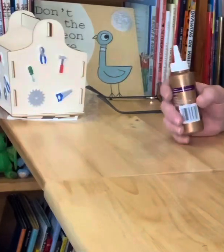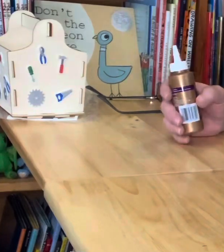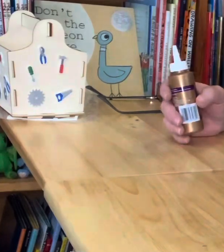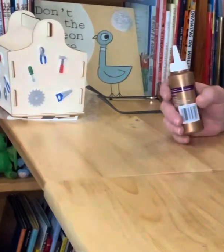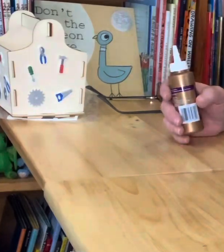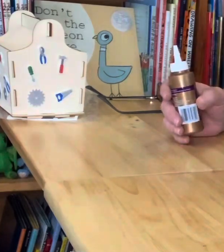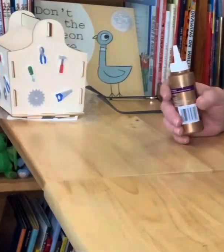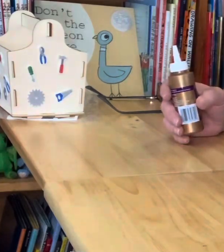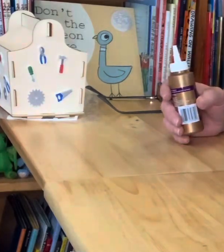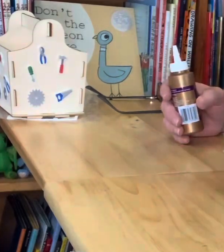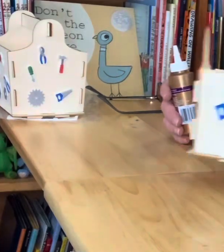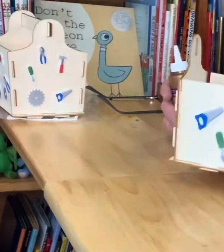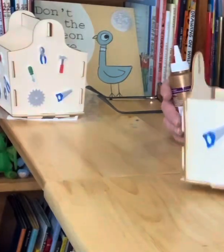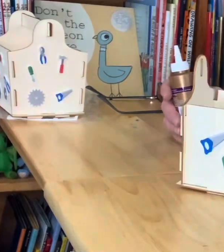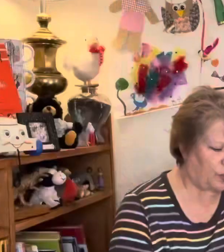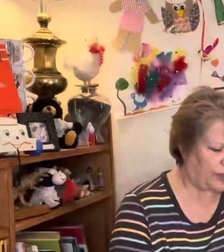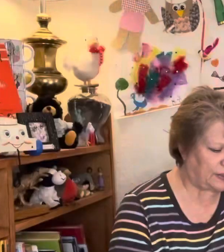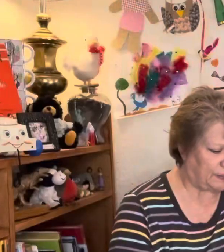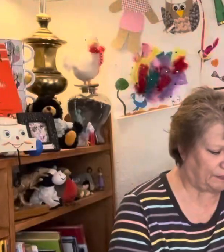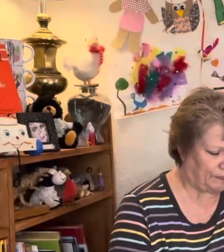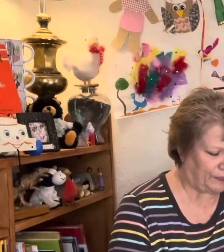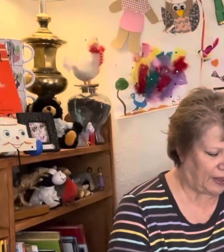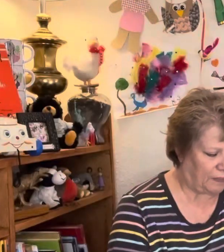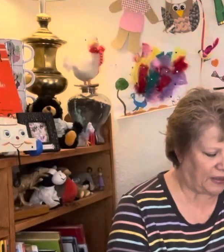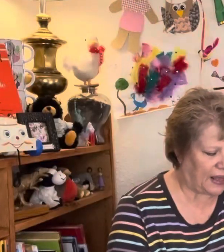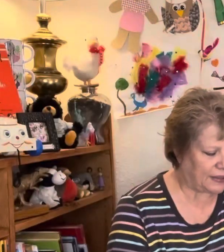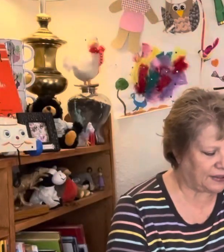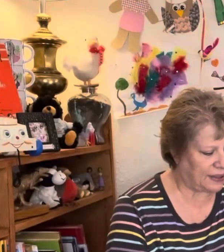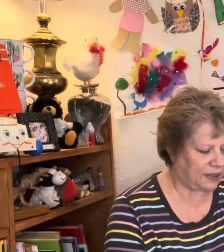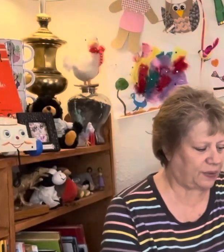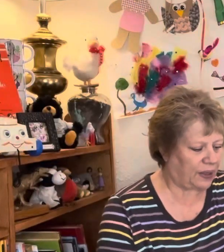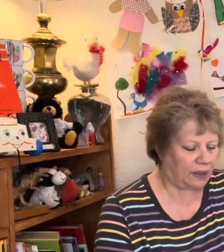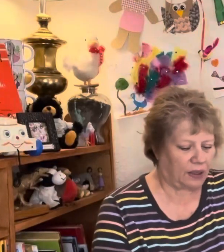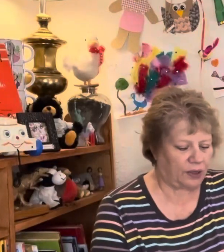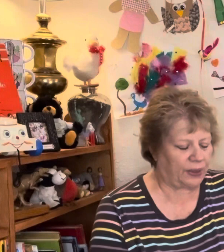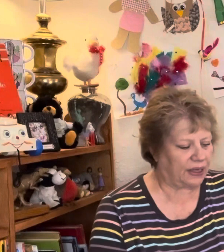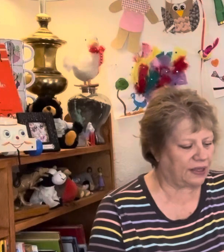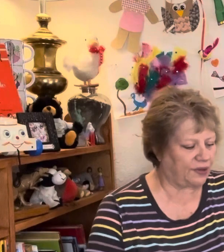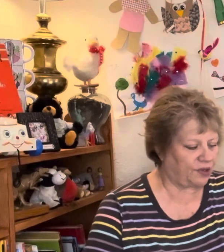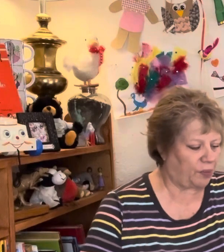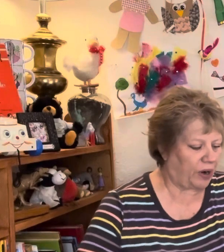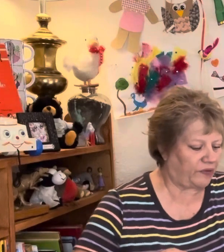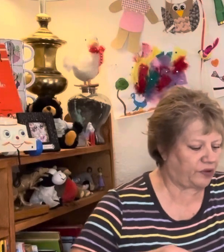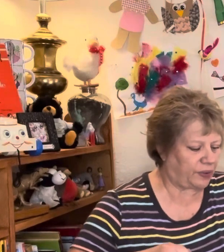just fine like this, but I think we're gonna glue it. Because, guess what? Gluing also part of doing